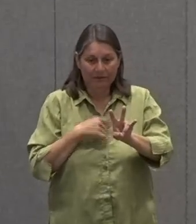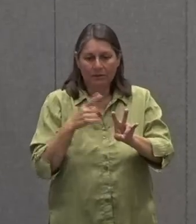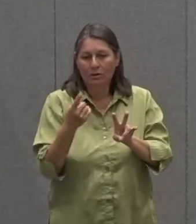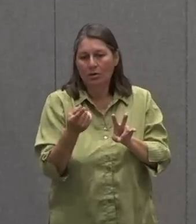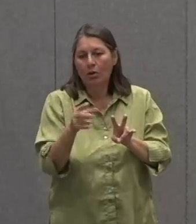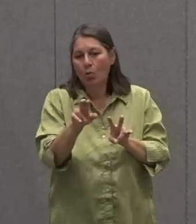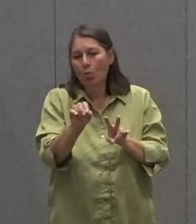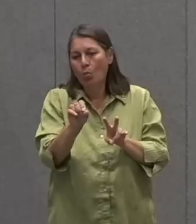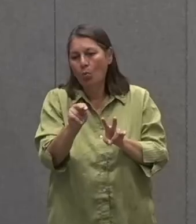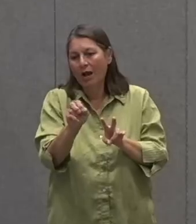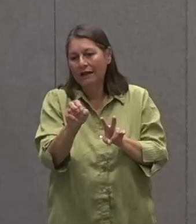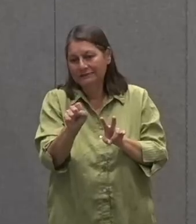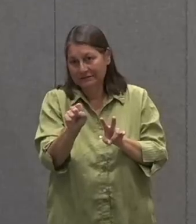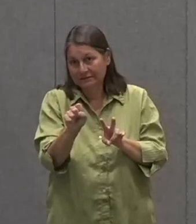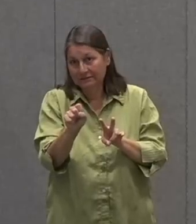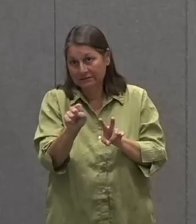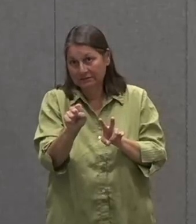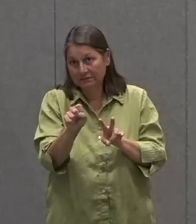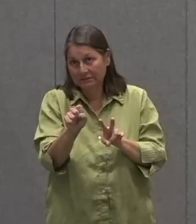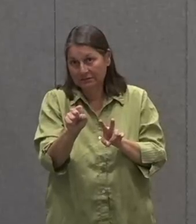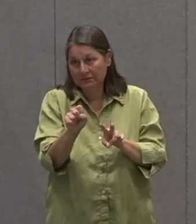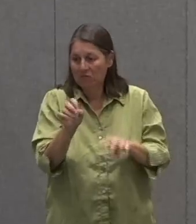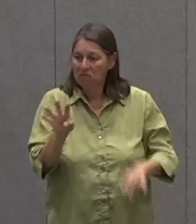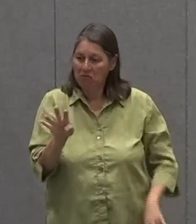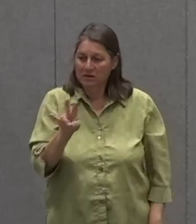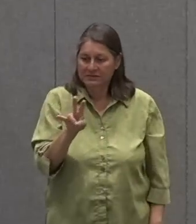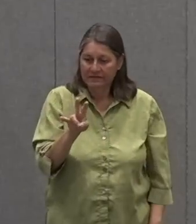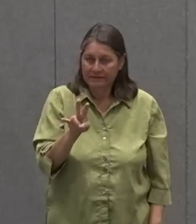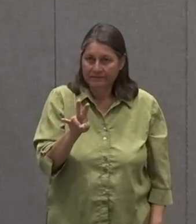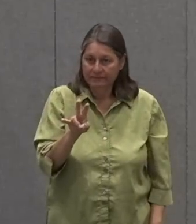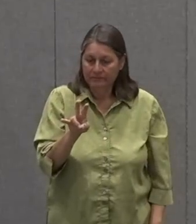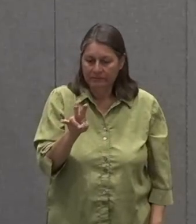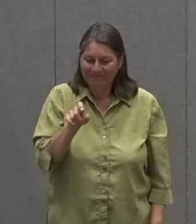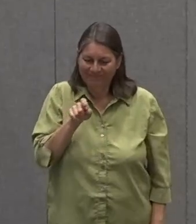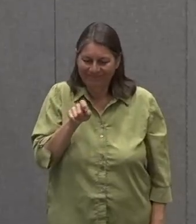What do we think is gonna have to go into that tenths column?